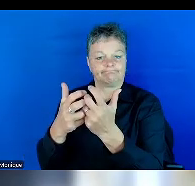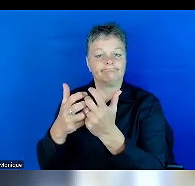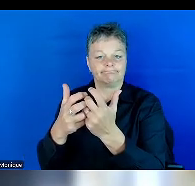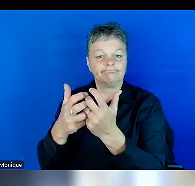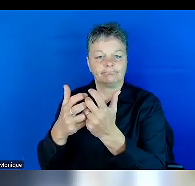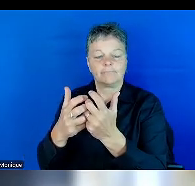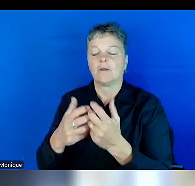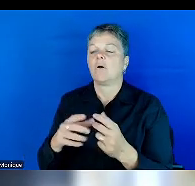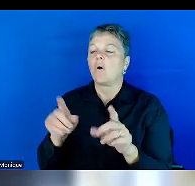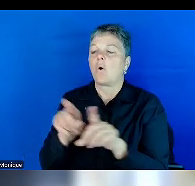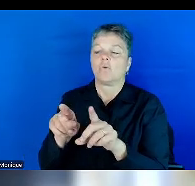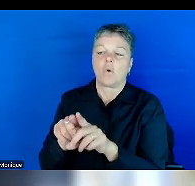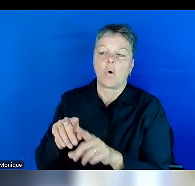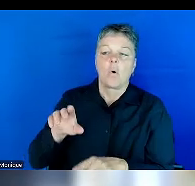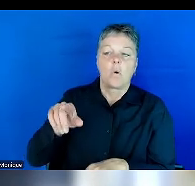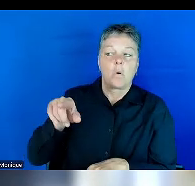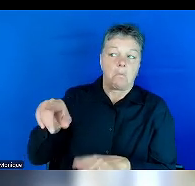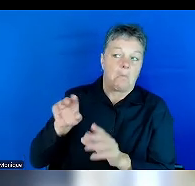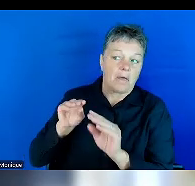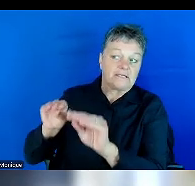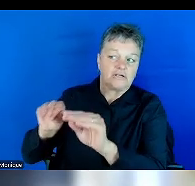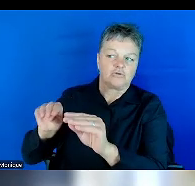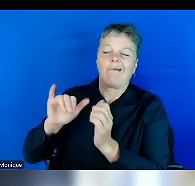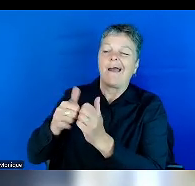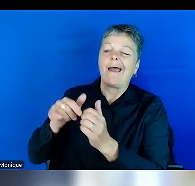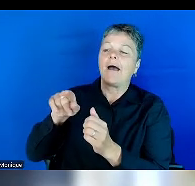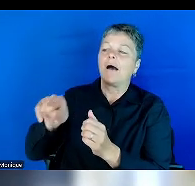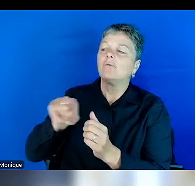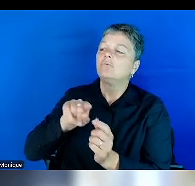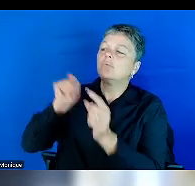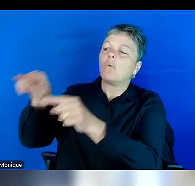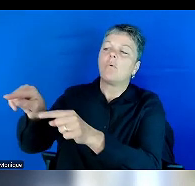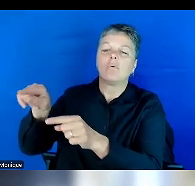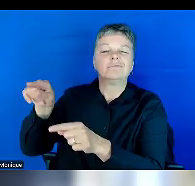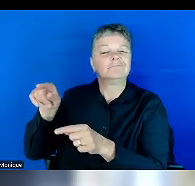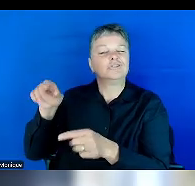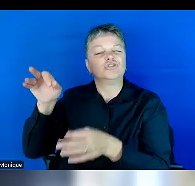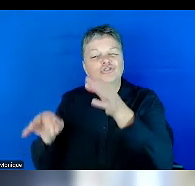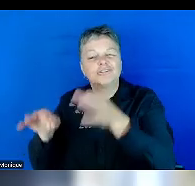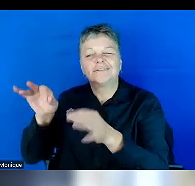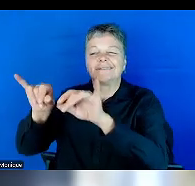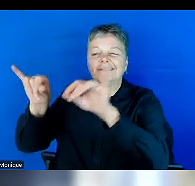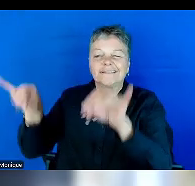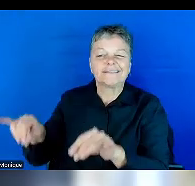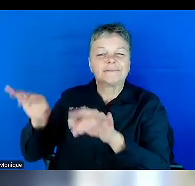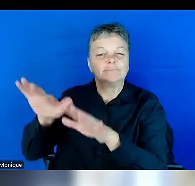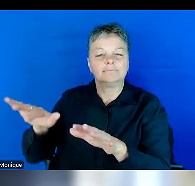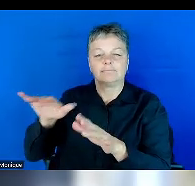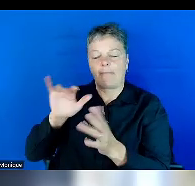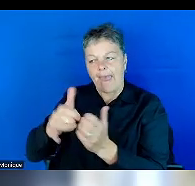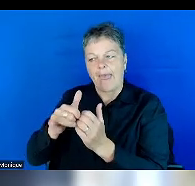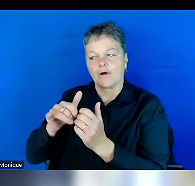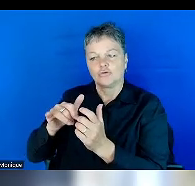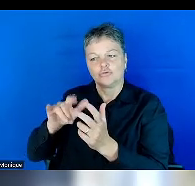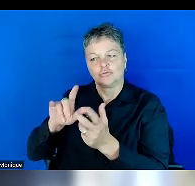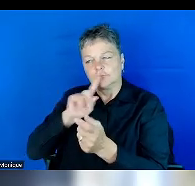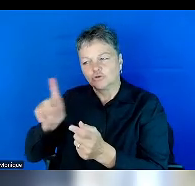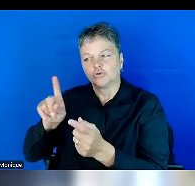system more accessible as well for persons with disabilities. And we also do provide free legal